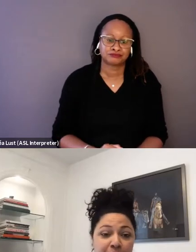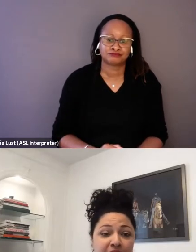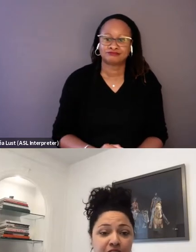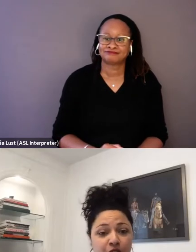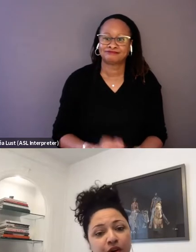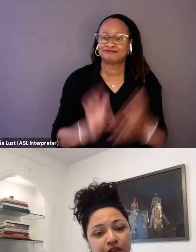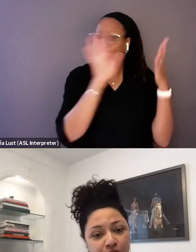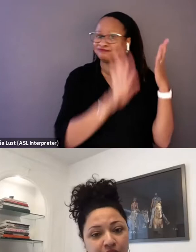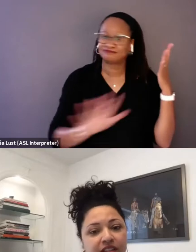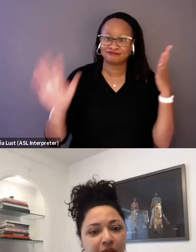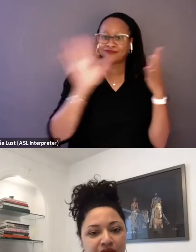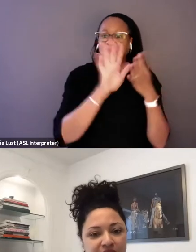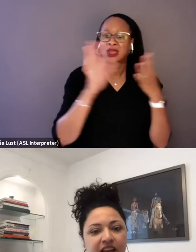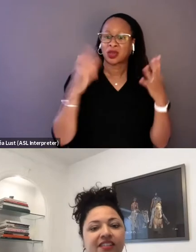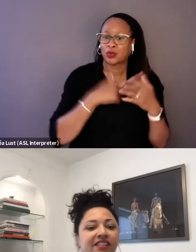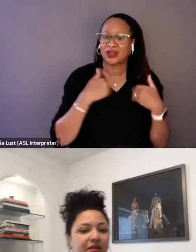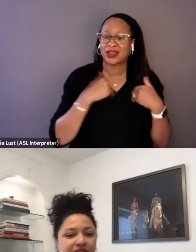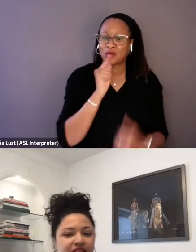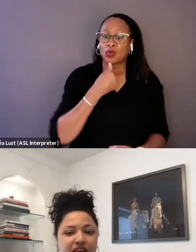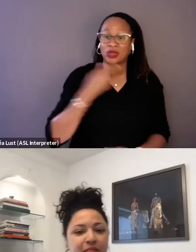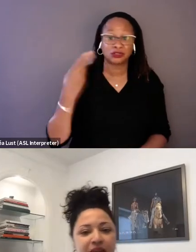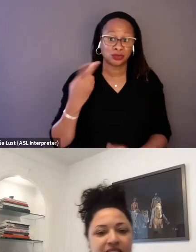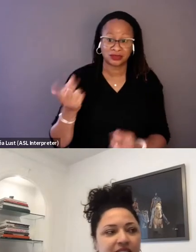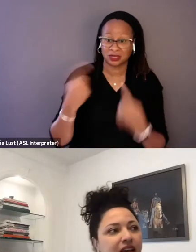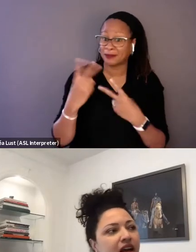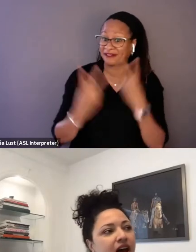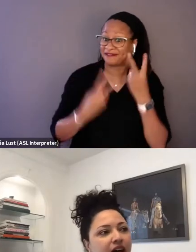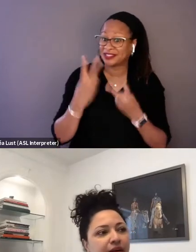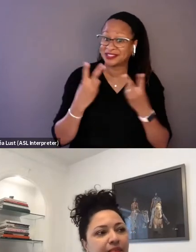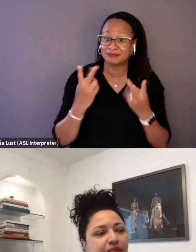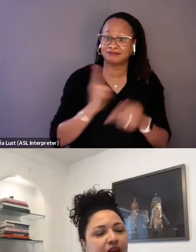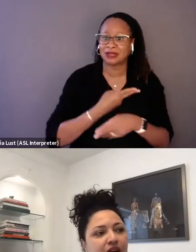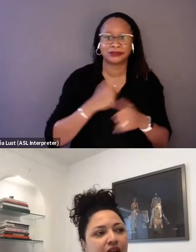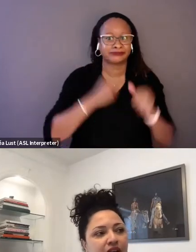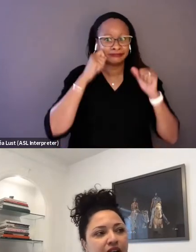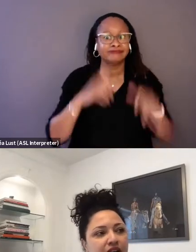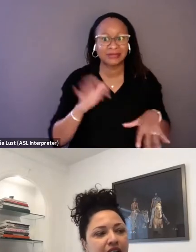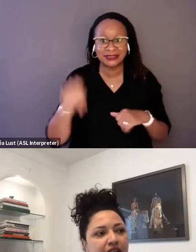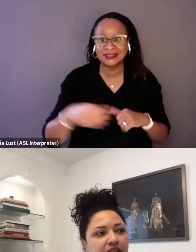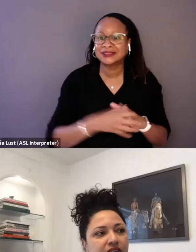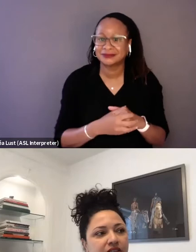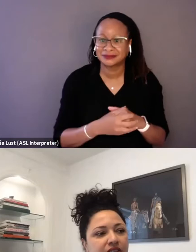and we would have, you know queer historians and visit us, that was amazing and work with us and provide some